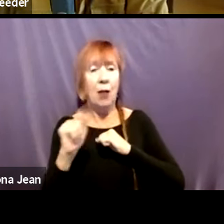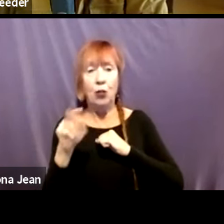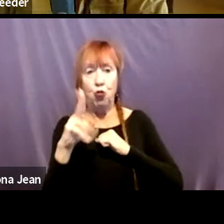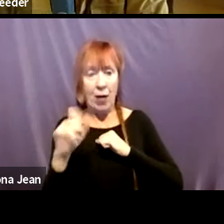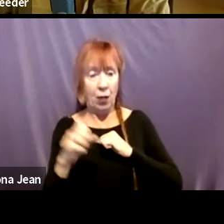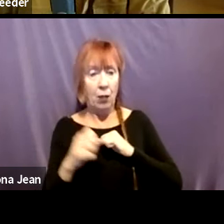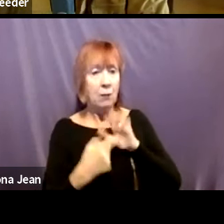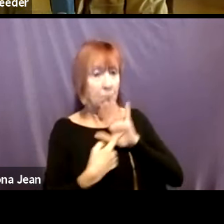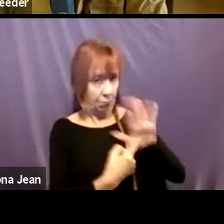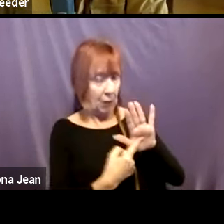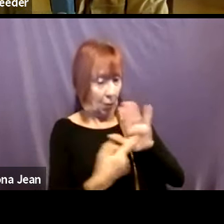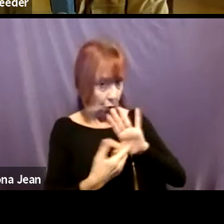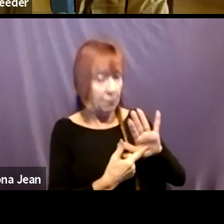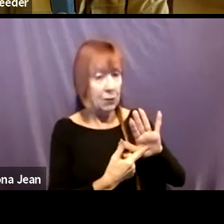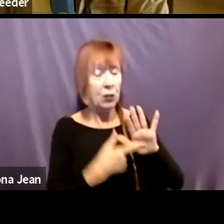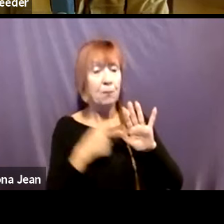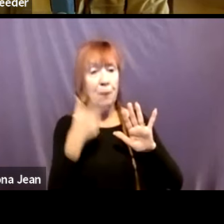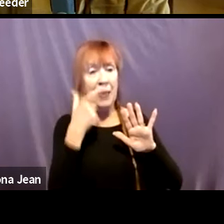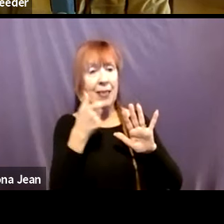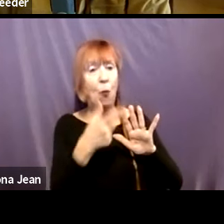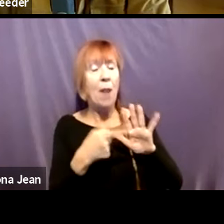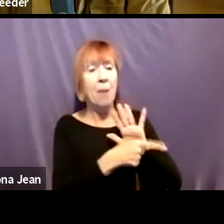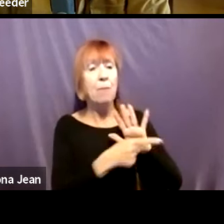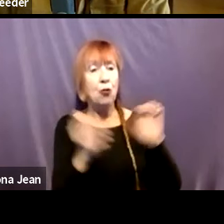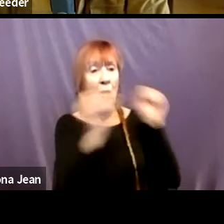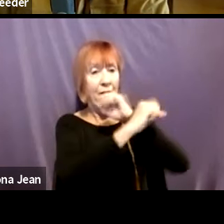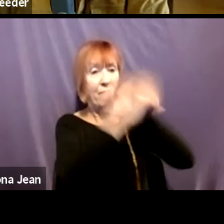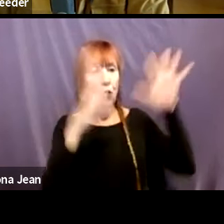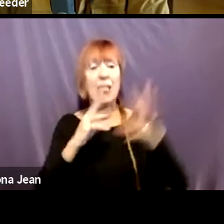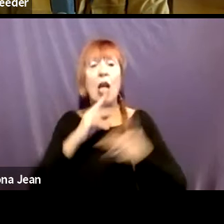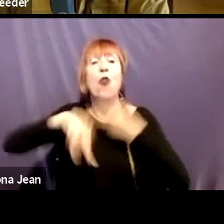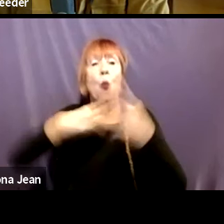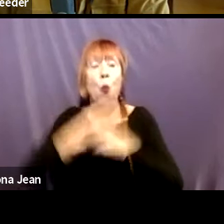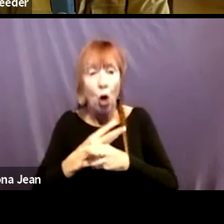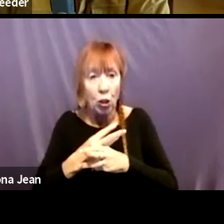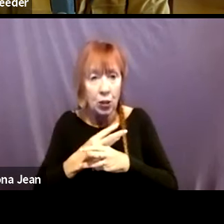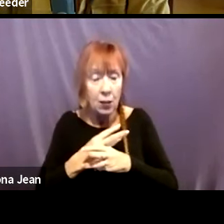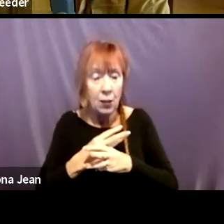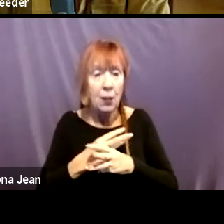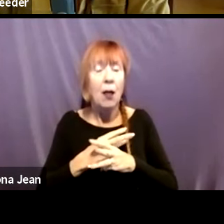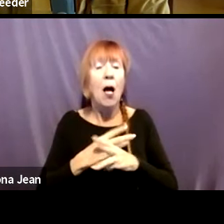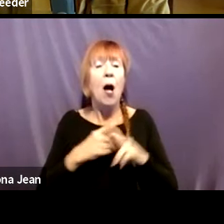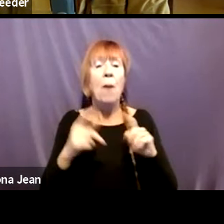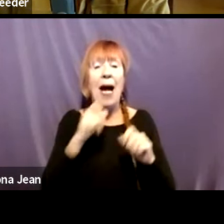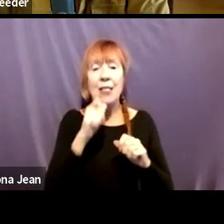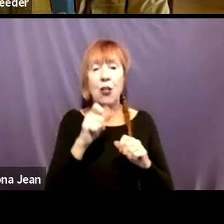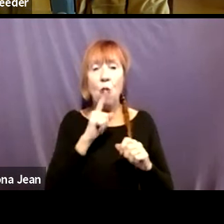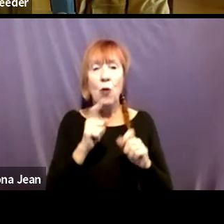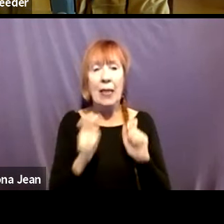what the world that I'm pitching looks like. I don't tailor it per network,